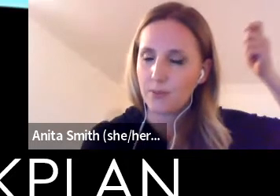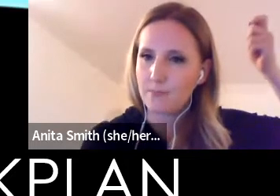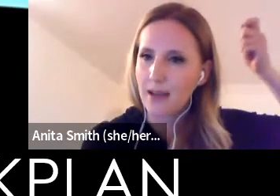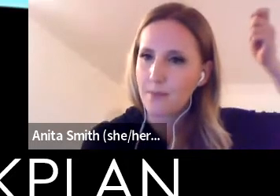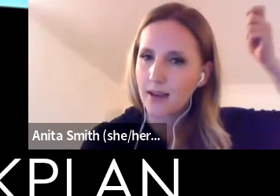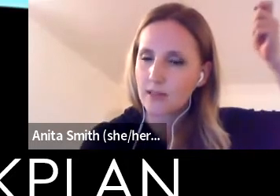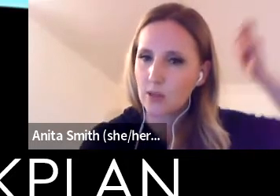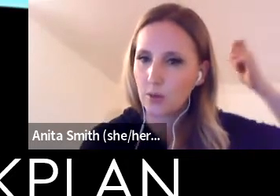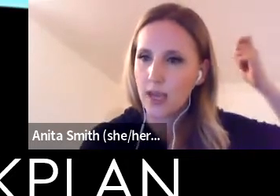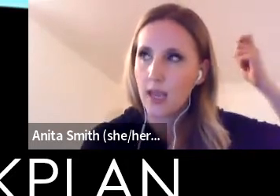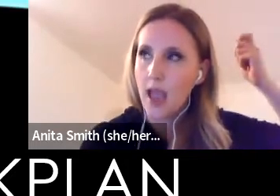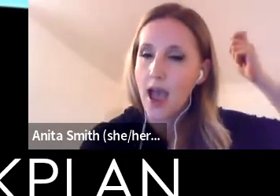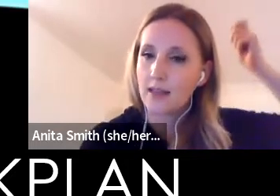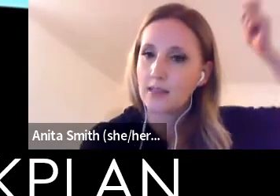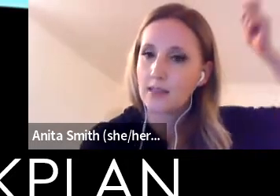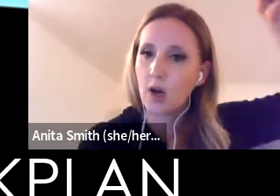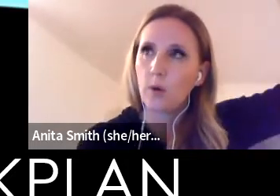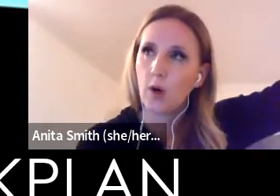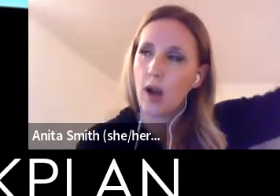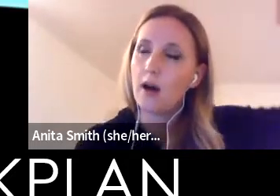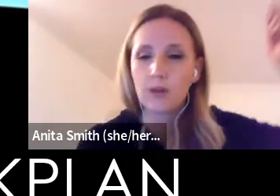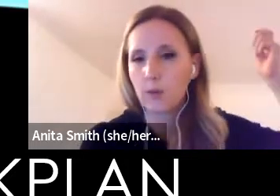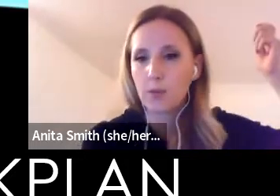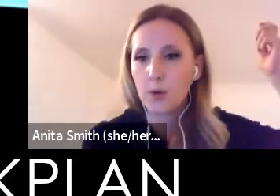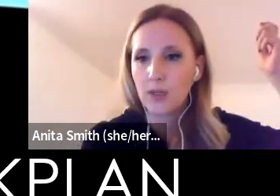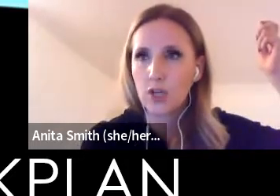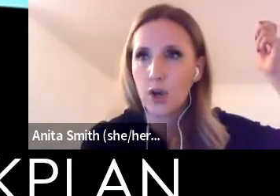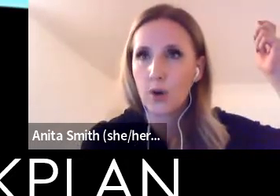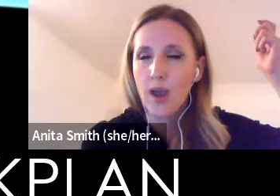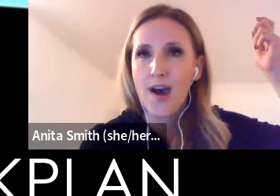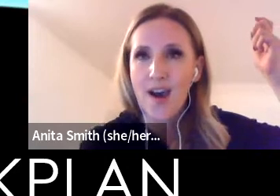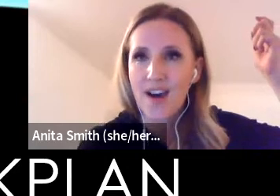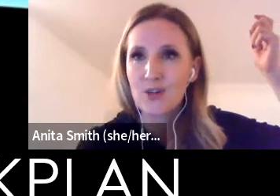on people's backpacks, so as they walk through a crowd, they're promoting their show.